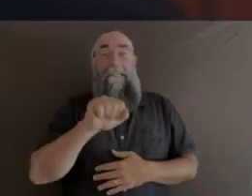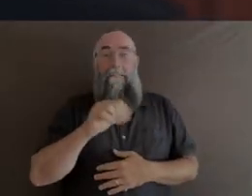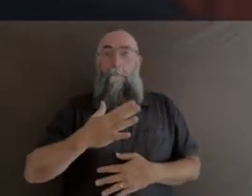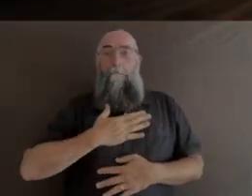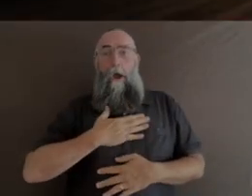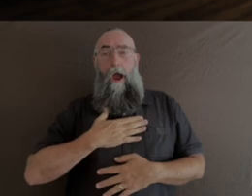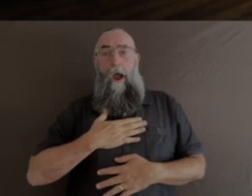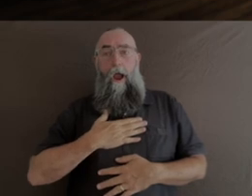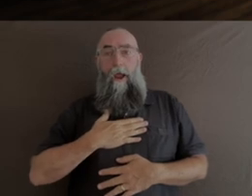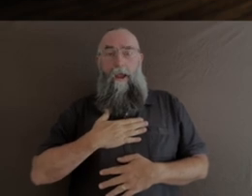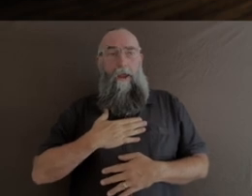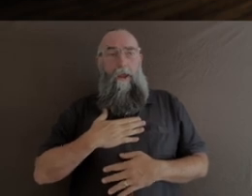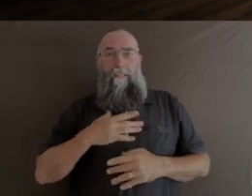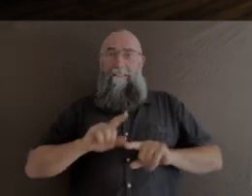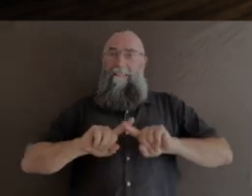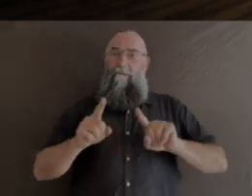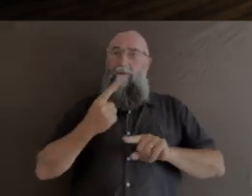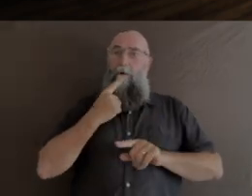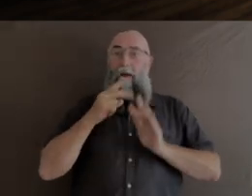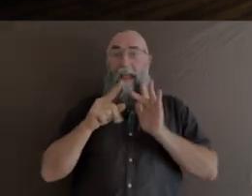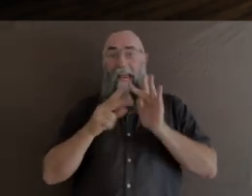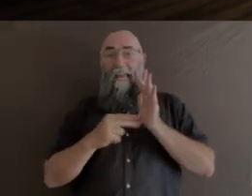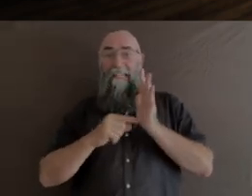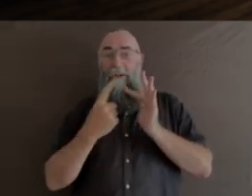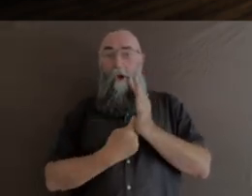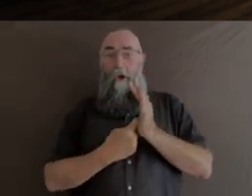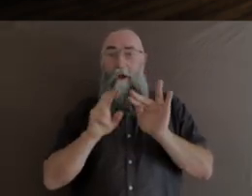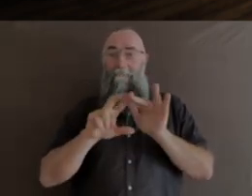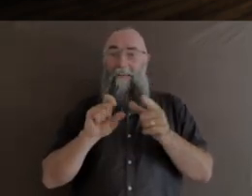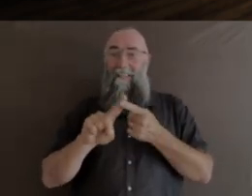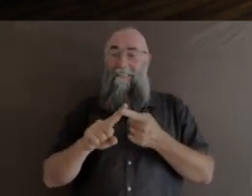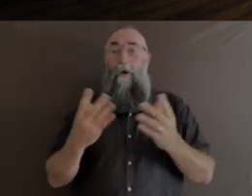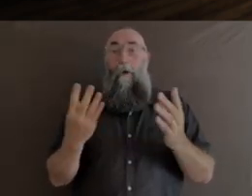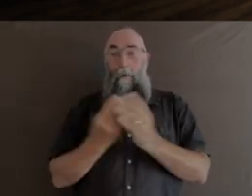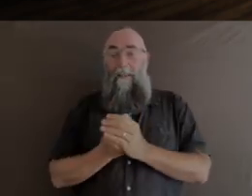that I know I will focus on more. Yeah, because it's such a rich,